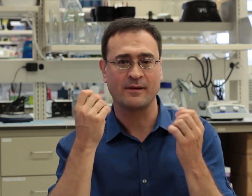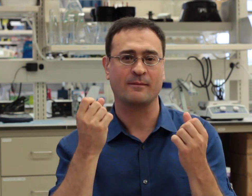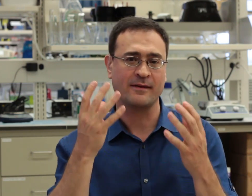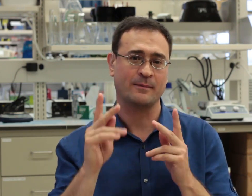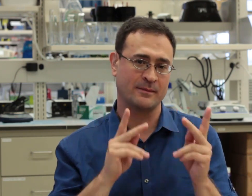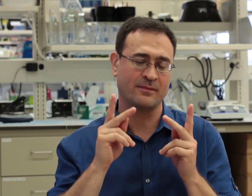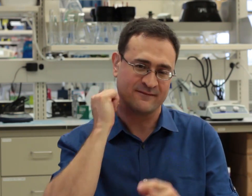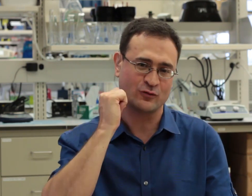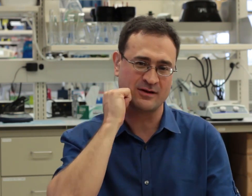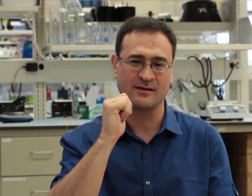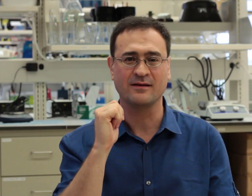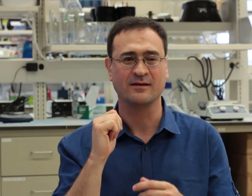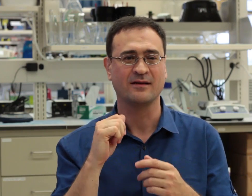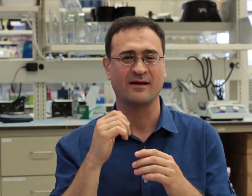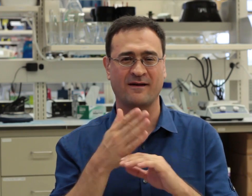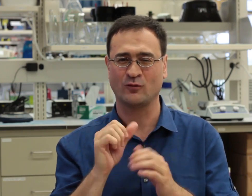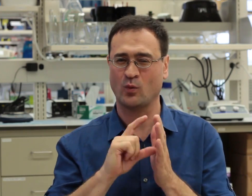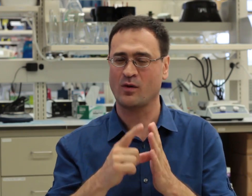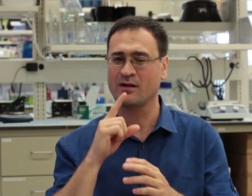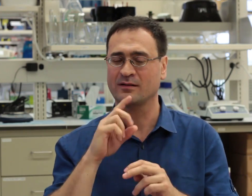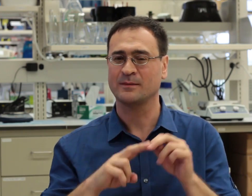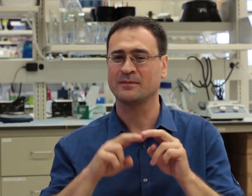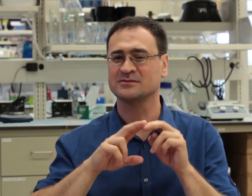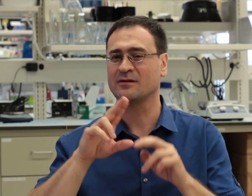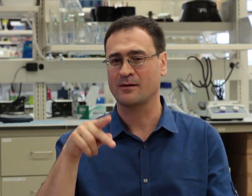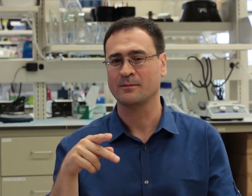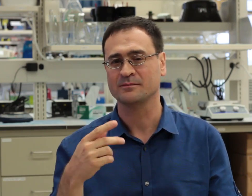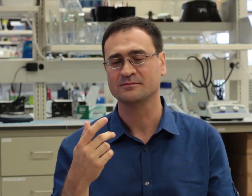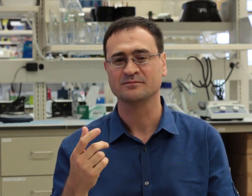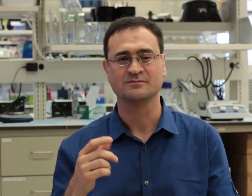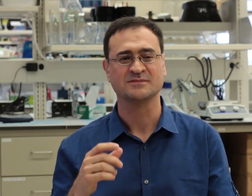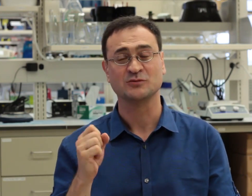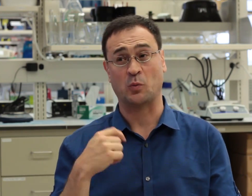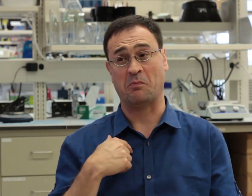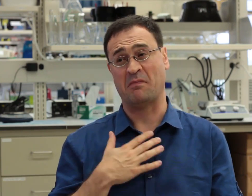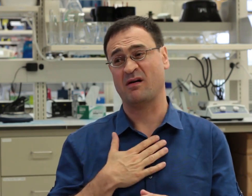And when you hear "You can't" from so many people, everyday, after a while it builds up.